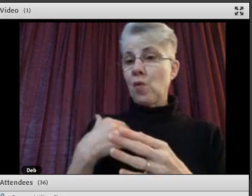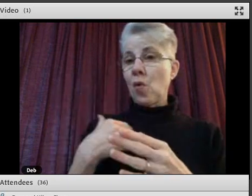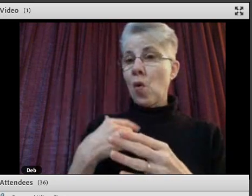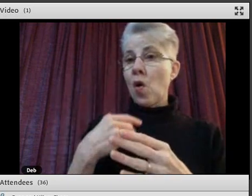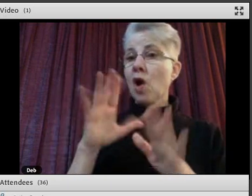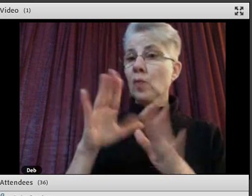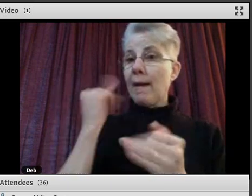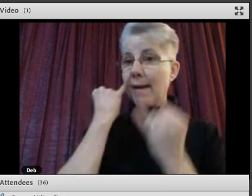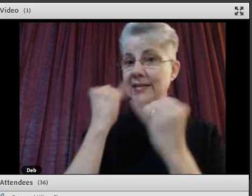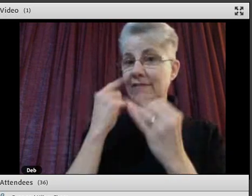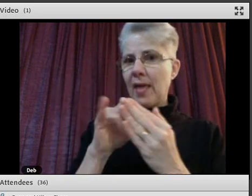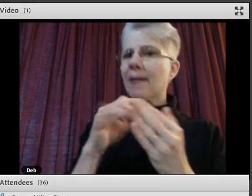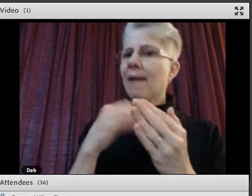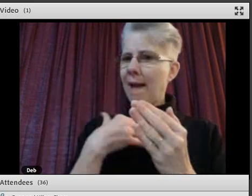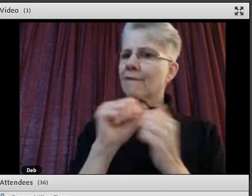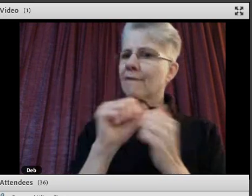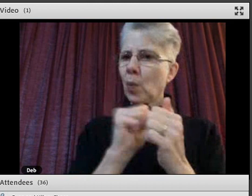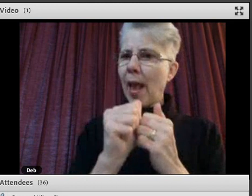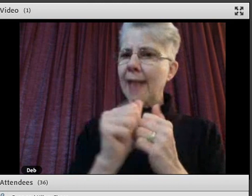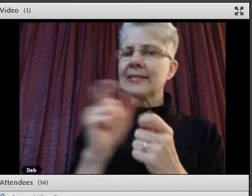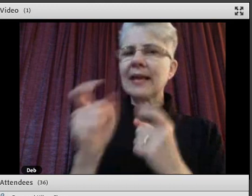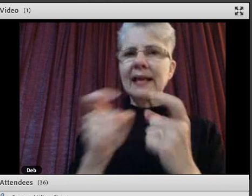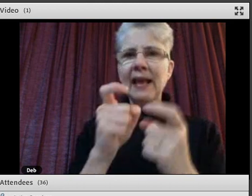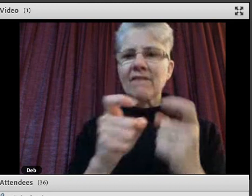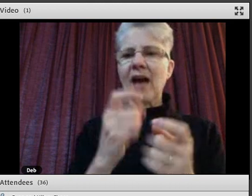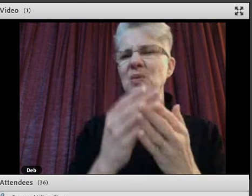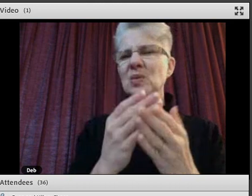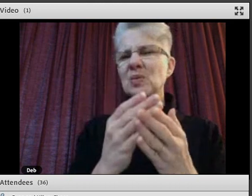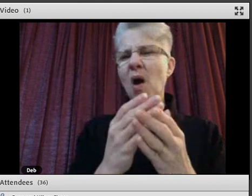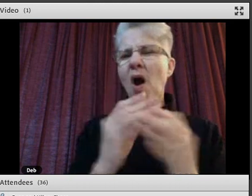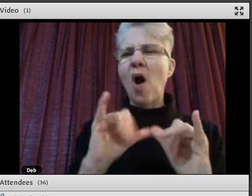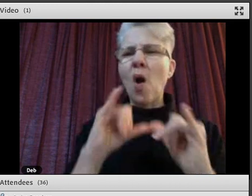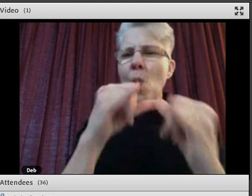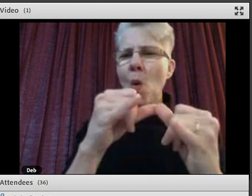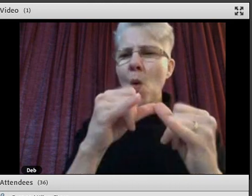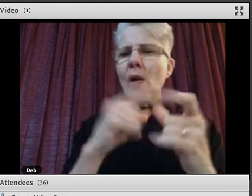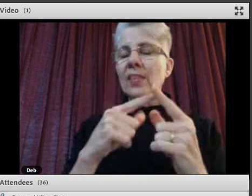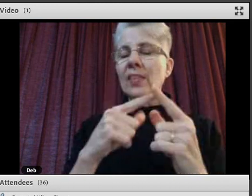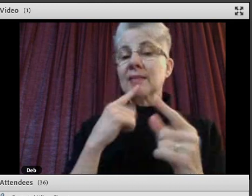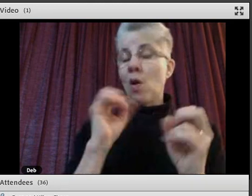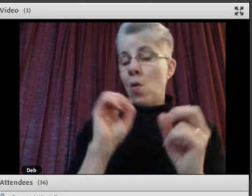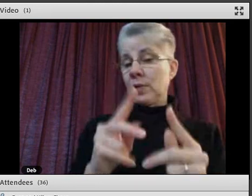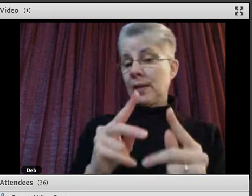a great tip with this would be to have a race and to give out some small award for the race,